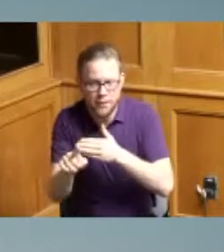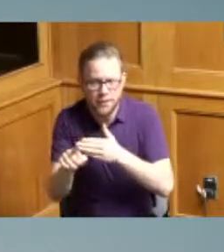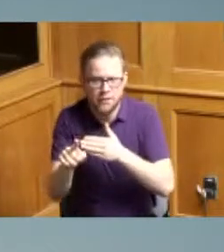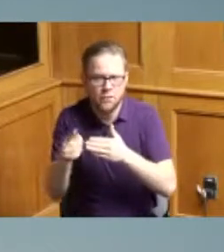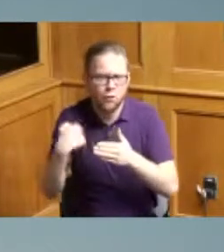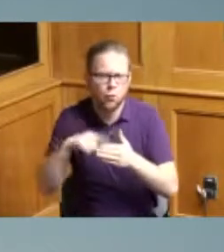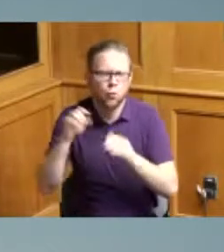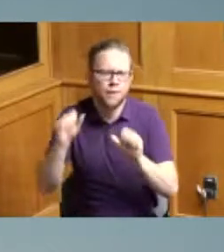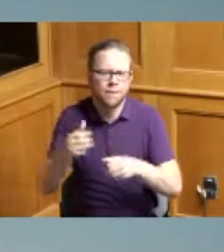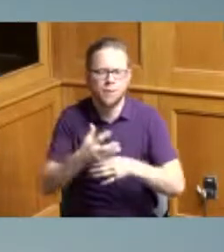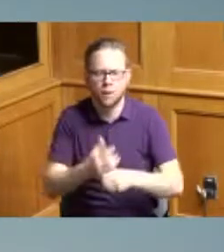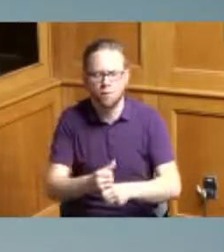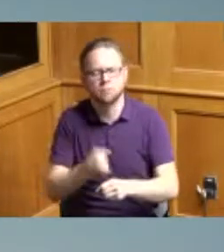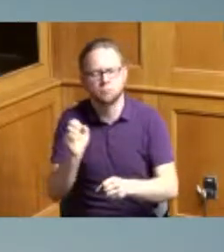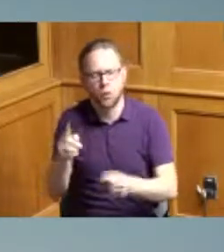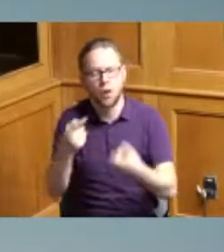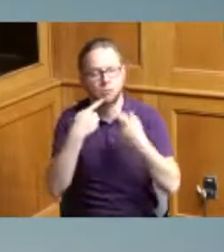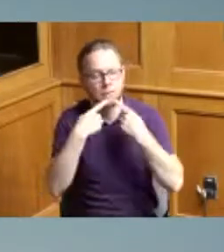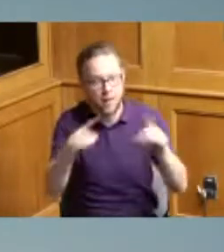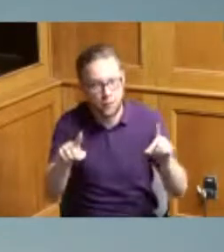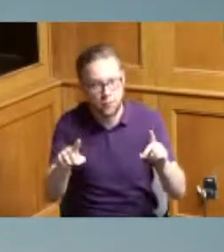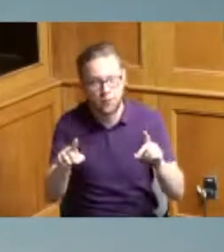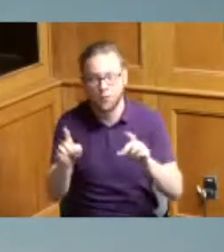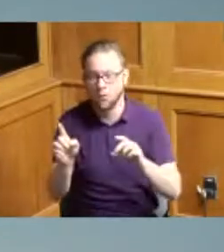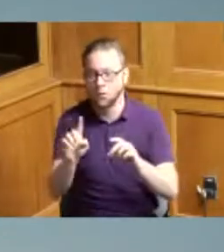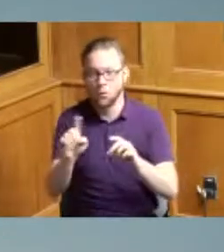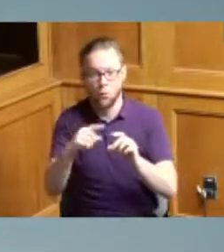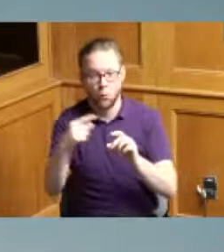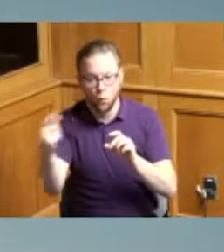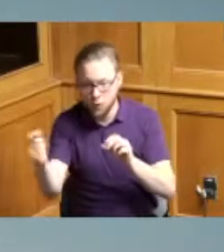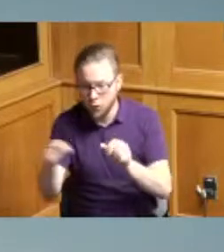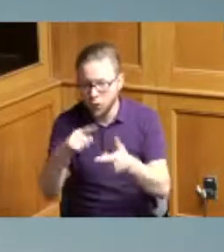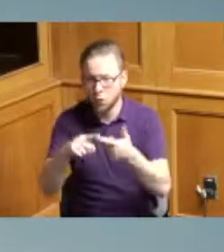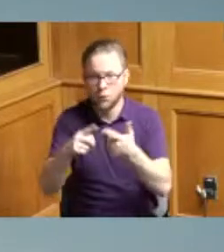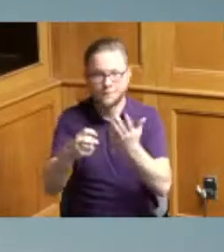to the general public this is where you go this is where you go for tickets this is how you get is